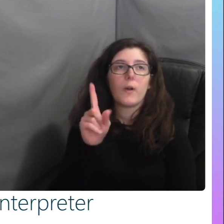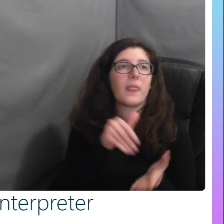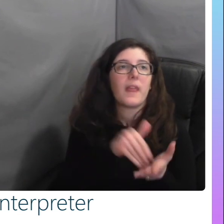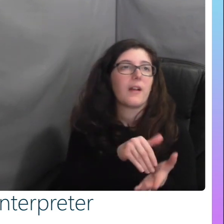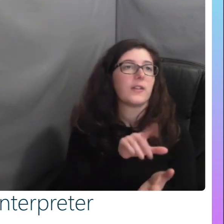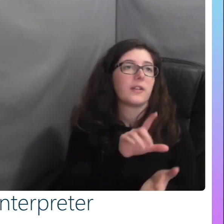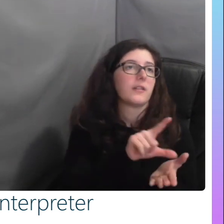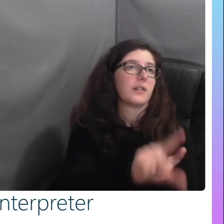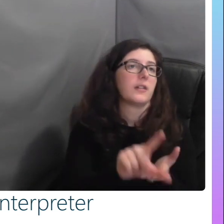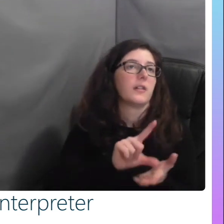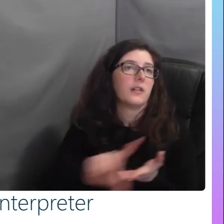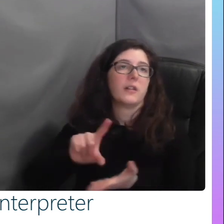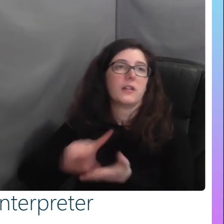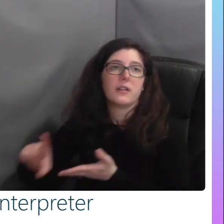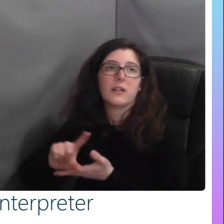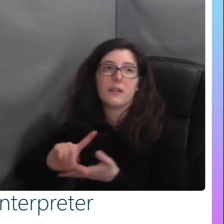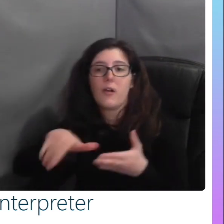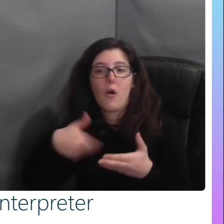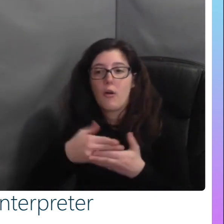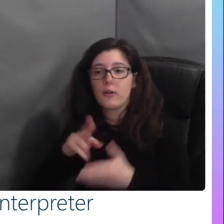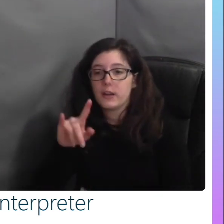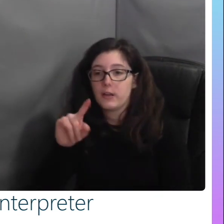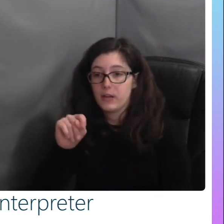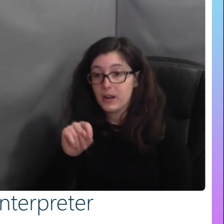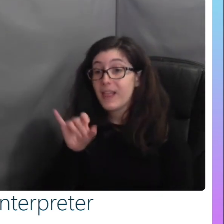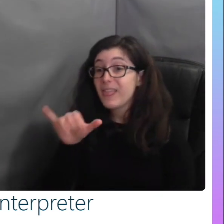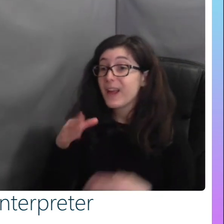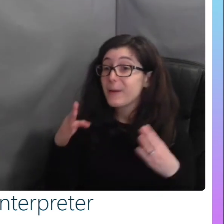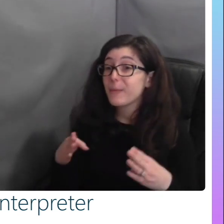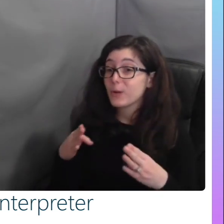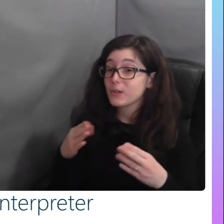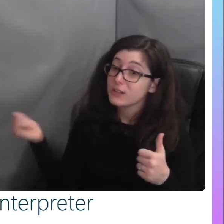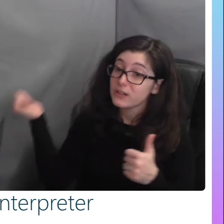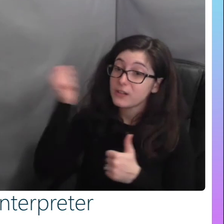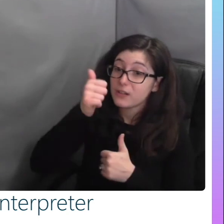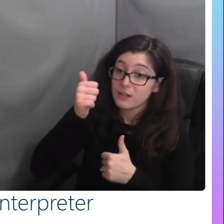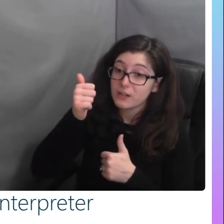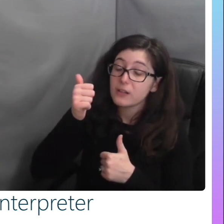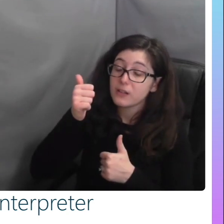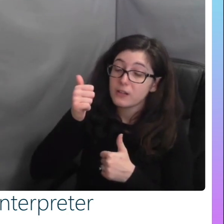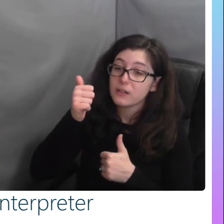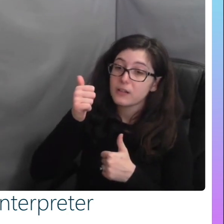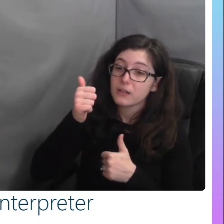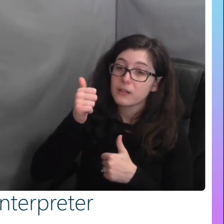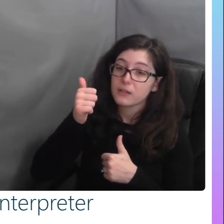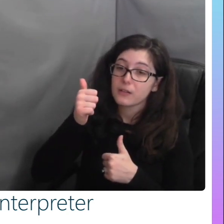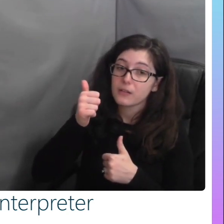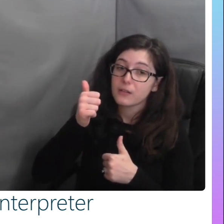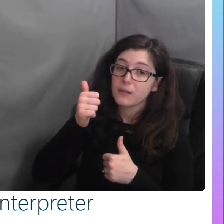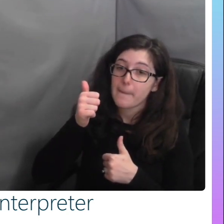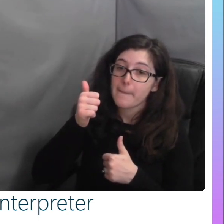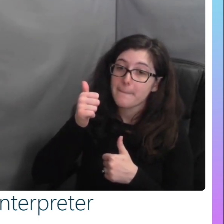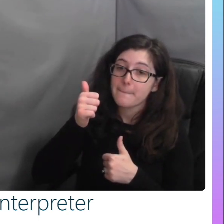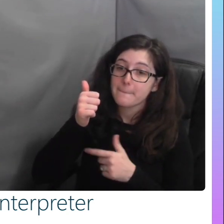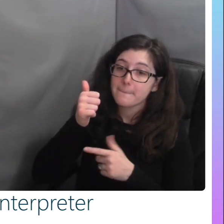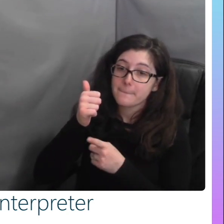So, and that person is more likely, a higher up person in the hierarchy of the organization together is also much more likely